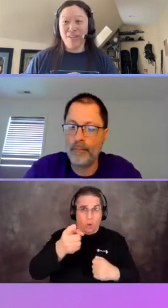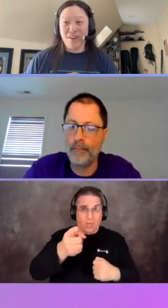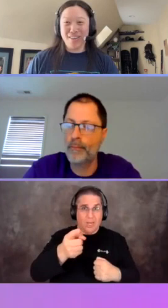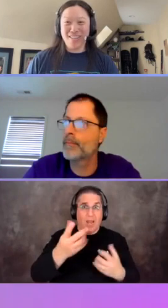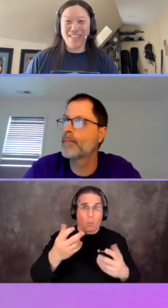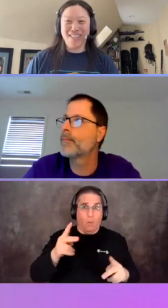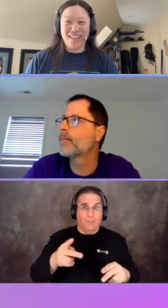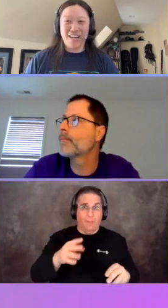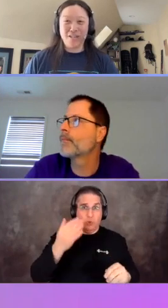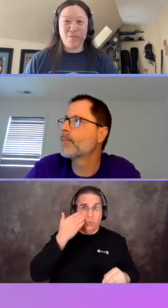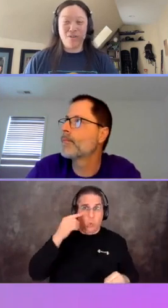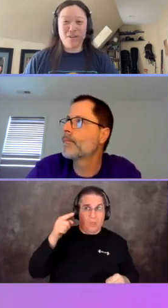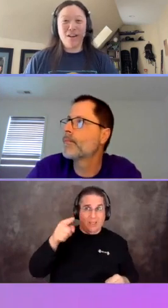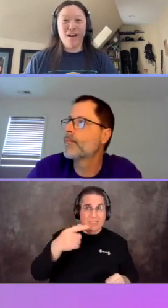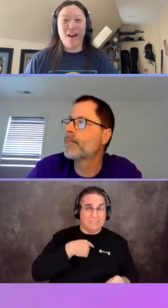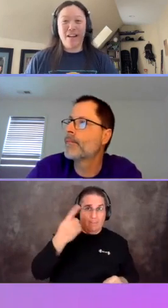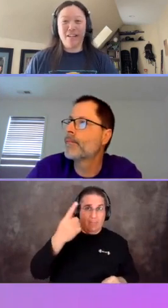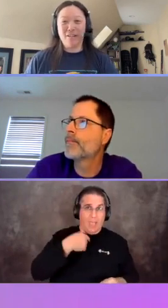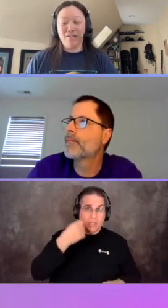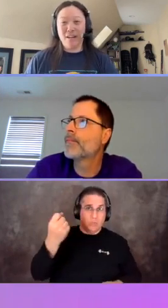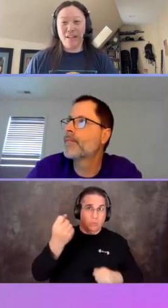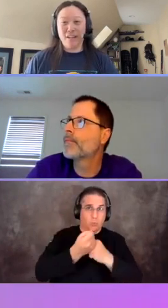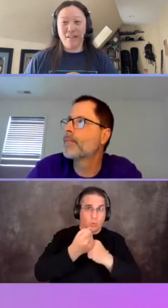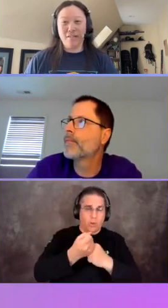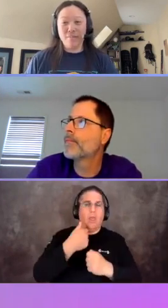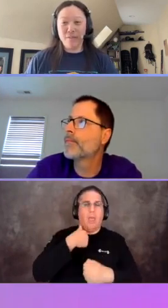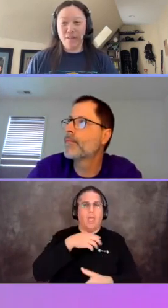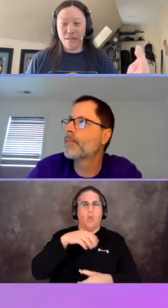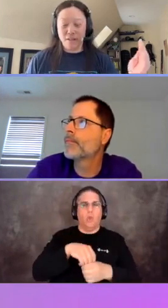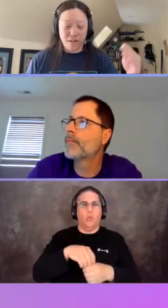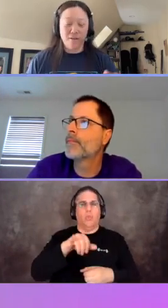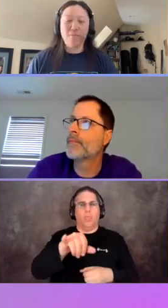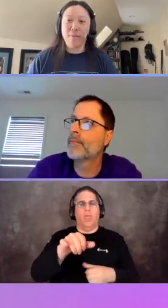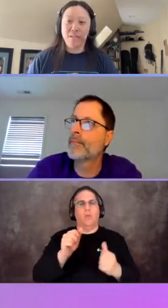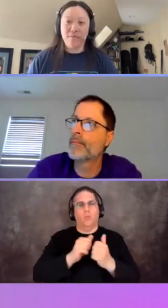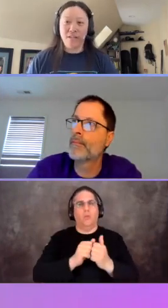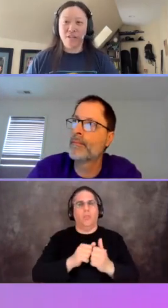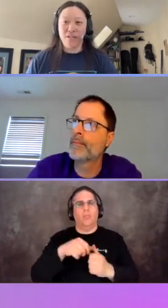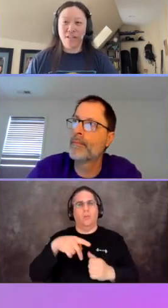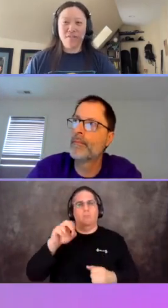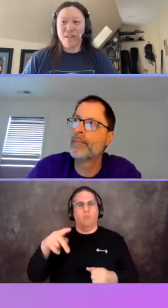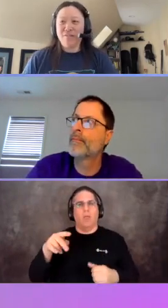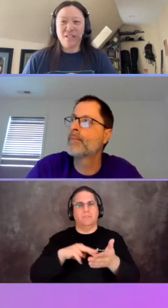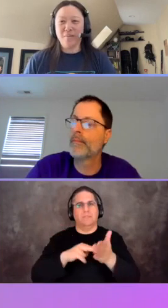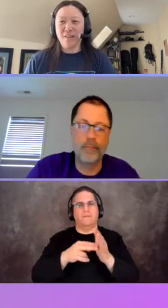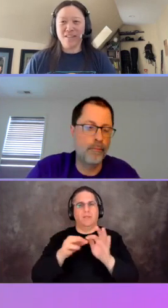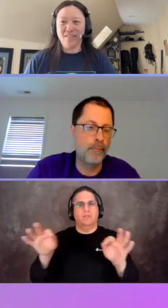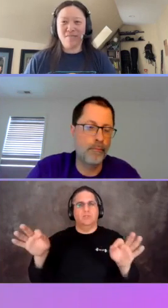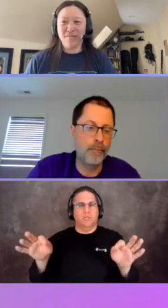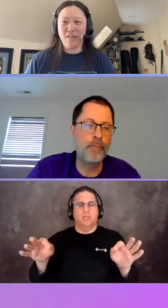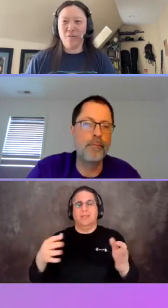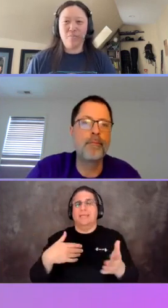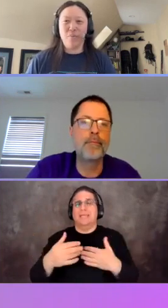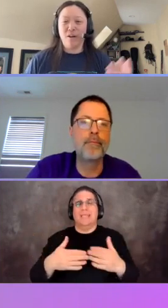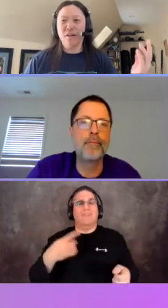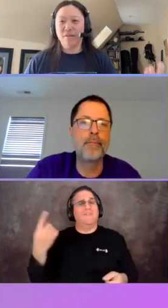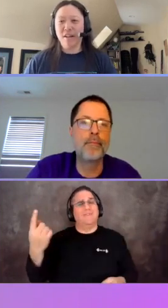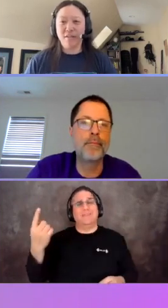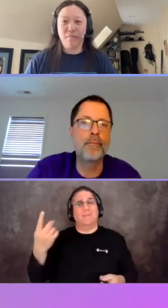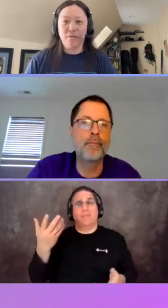together. I know that on iOS voiceover if you have a multiple each one gets read out as its own line. But roll